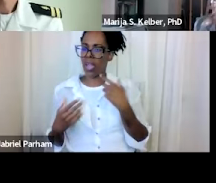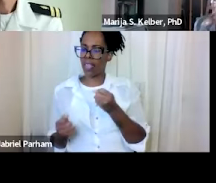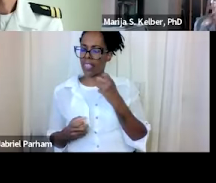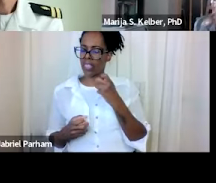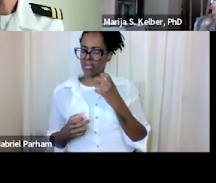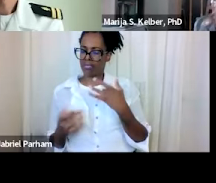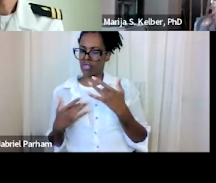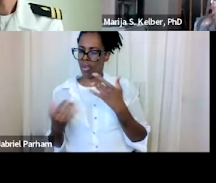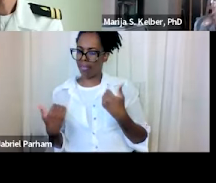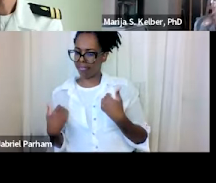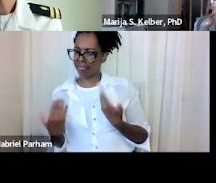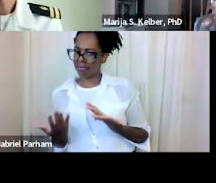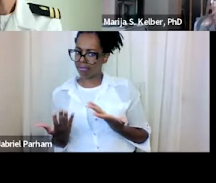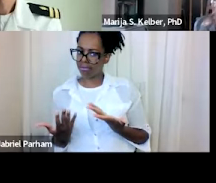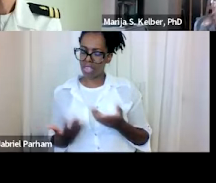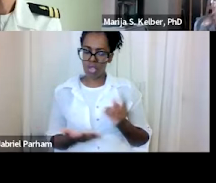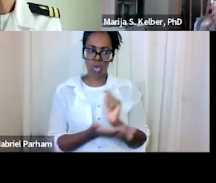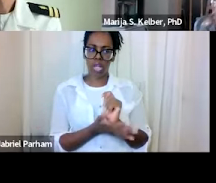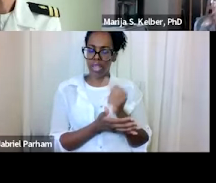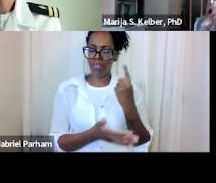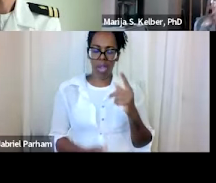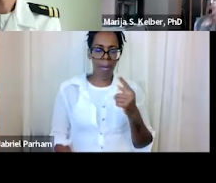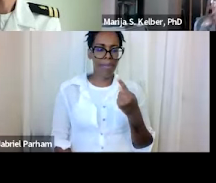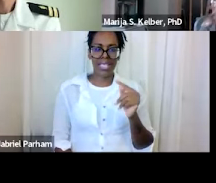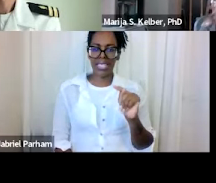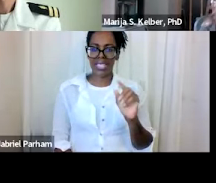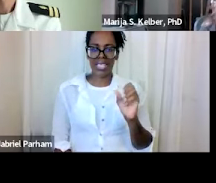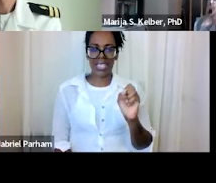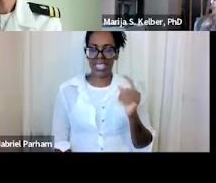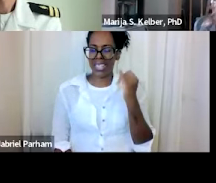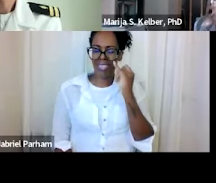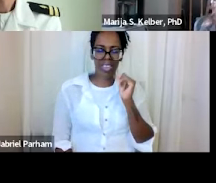because treating someone for PTSD when they don't have PTSD, there's another underlying condition